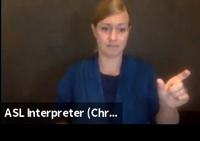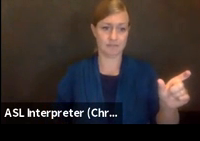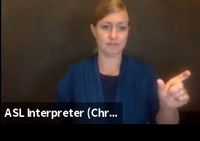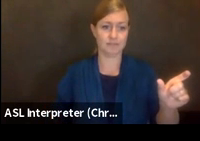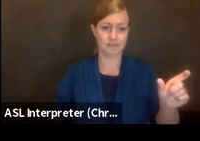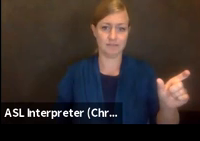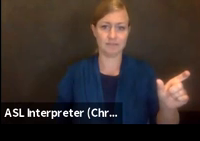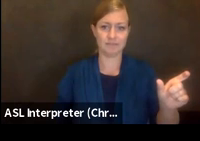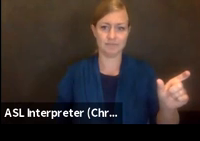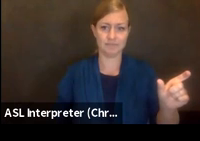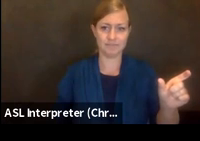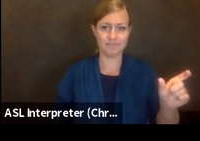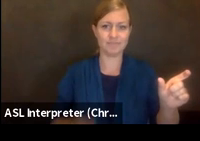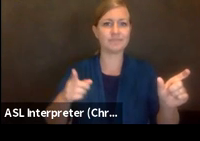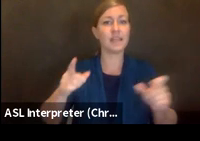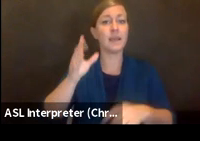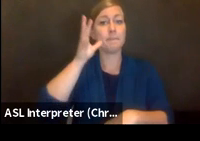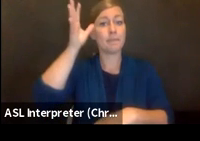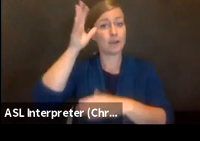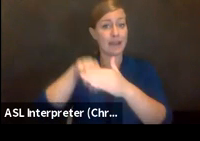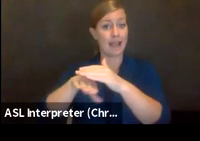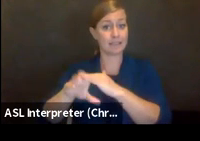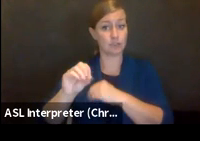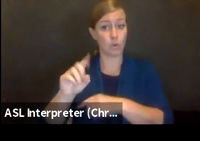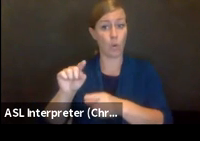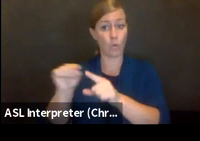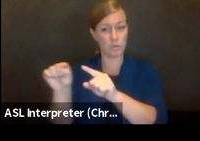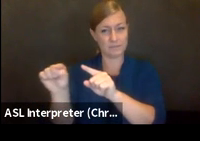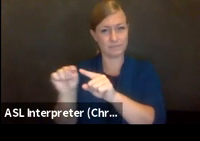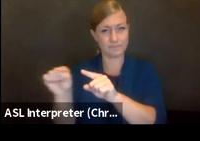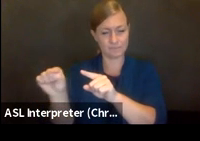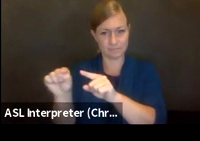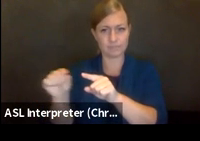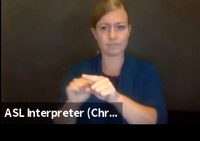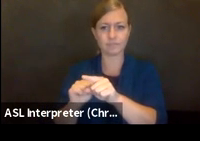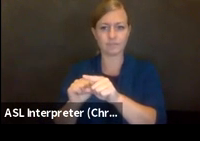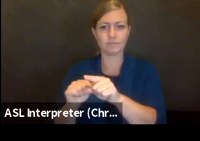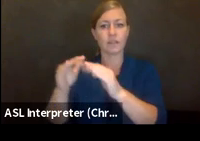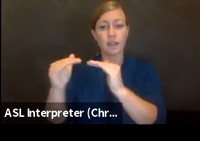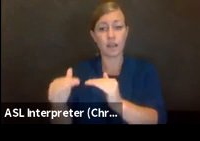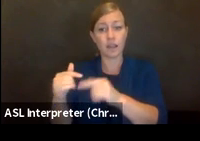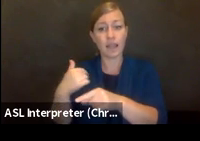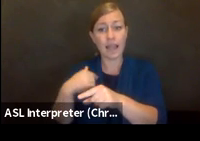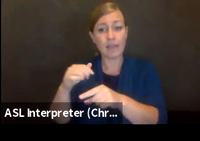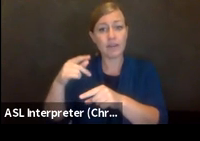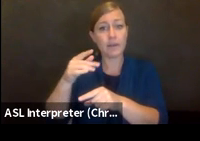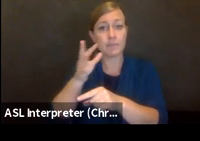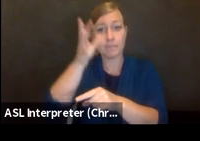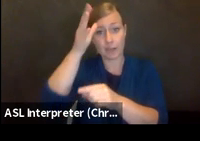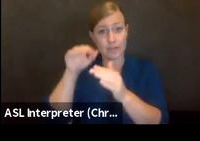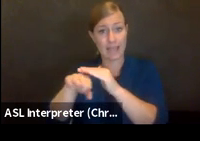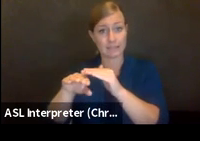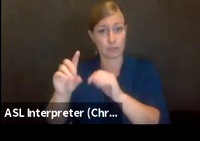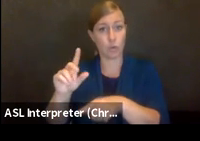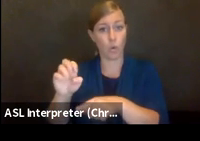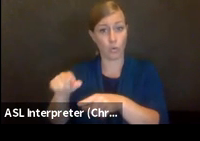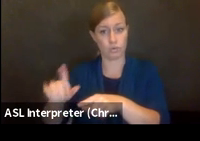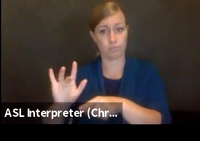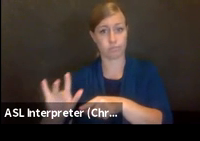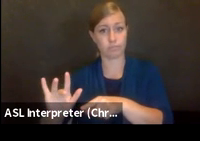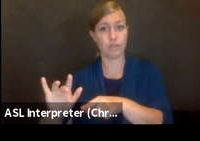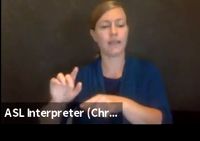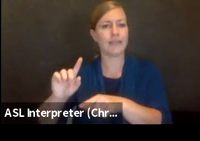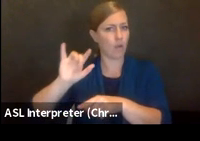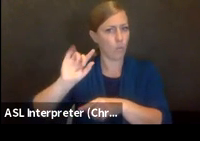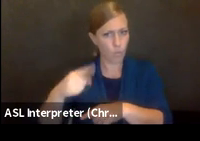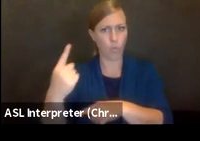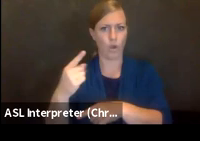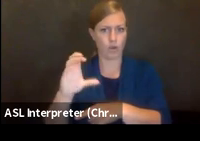ESD 189 - Amy Colburn: The parent access code button is underneath the access code. So this parent access code apparent only needs one access code to access anything that their students are doing in school. G.